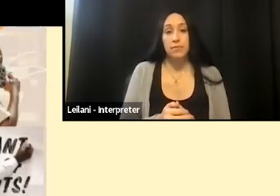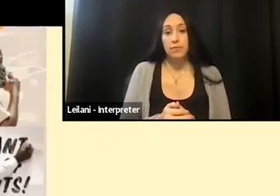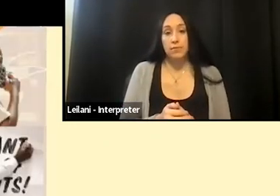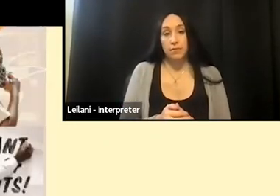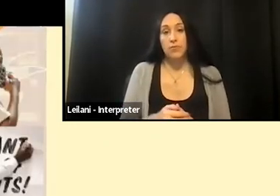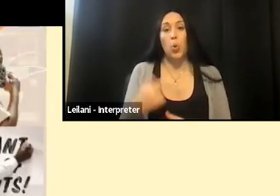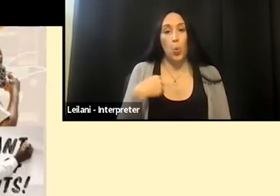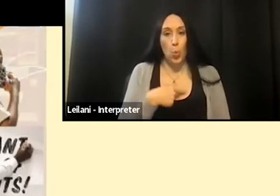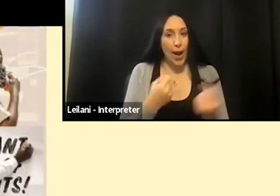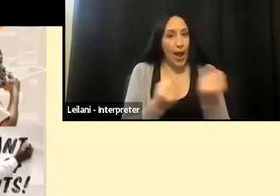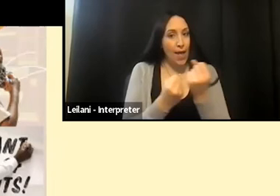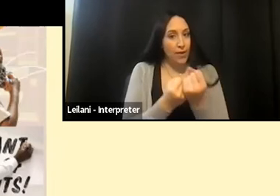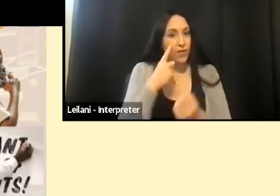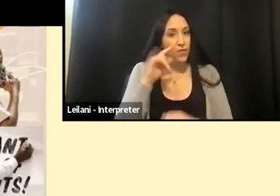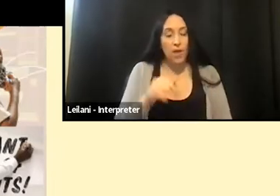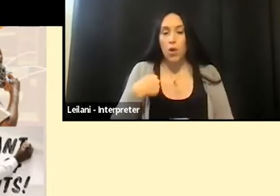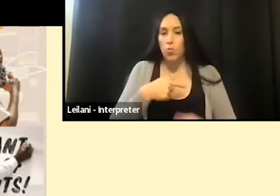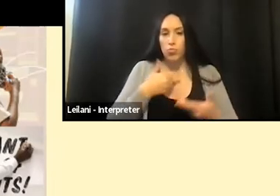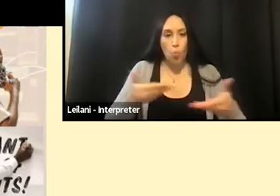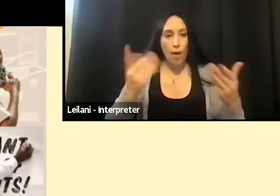And we welcome all of you to participate in them.